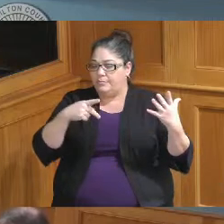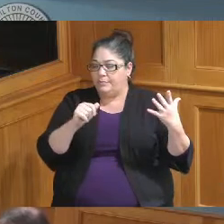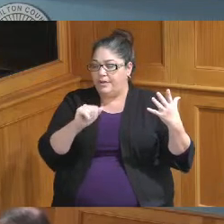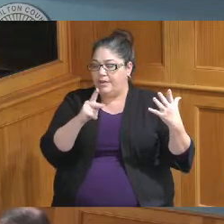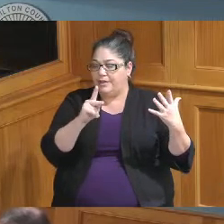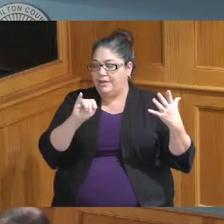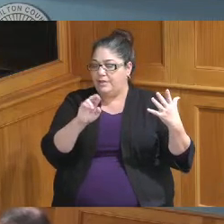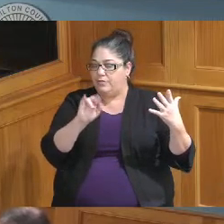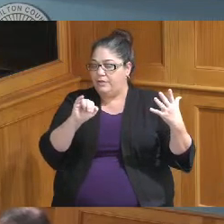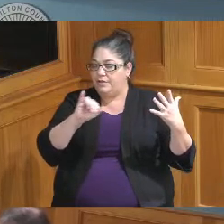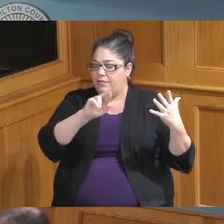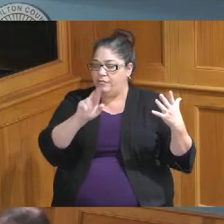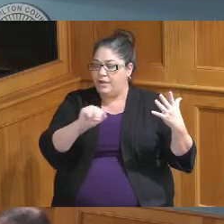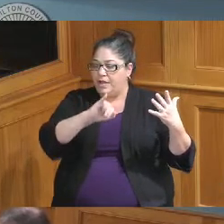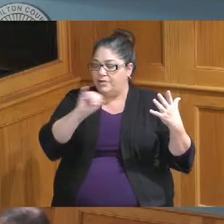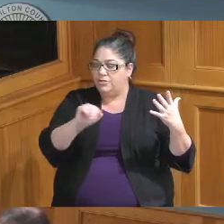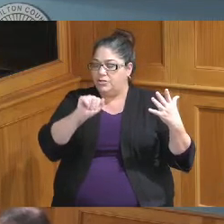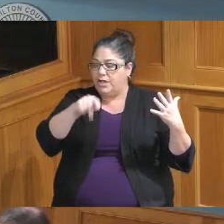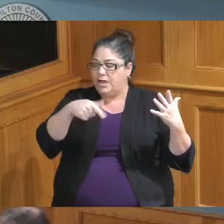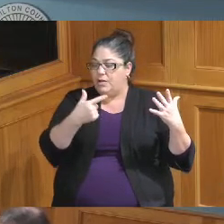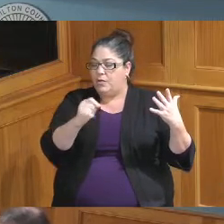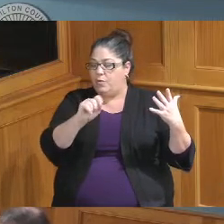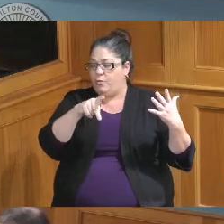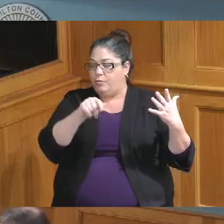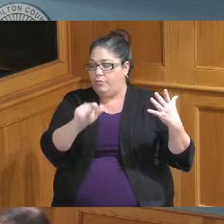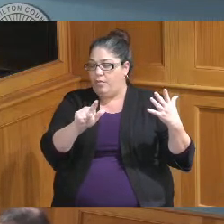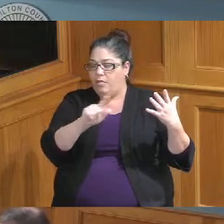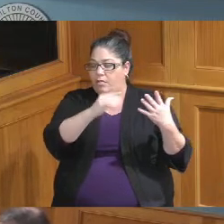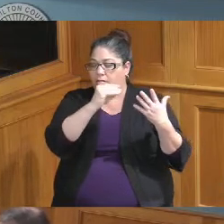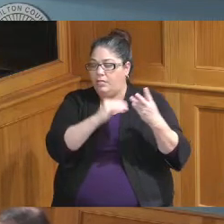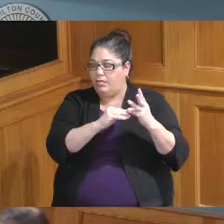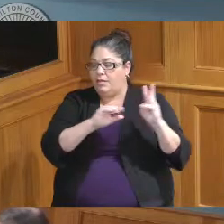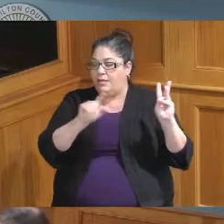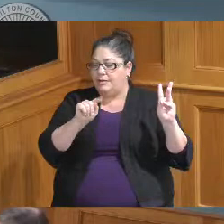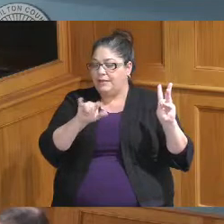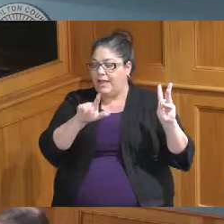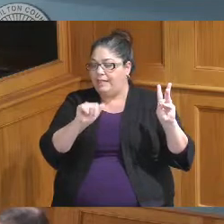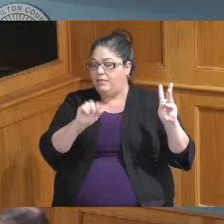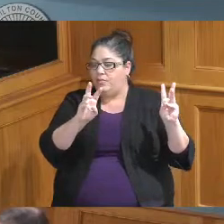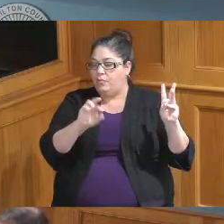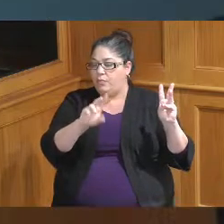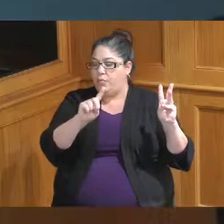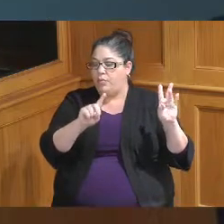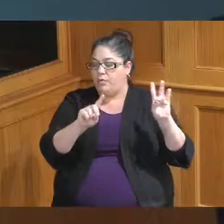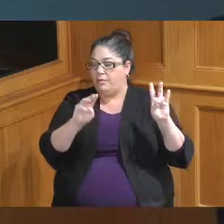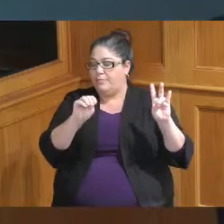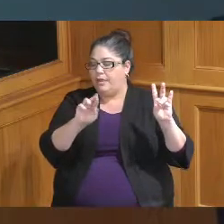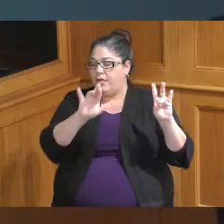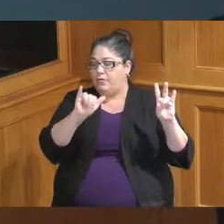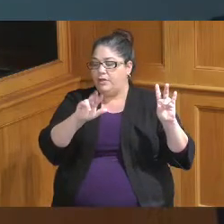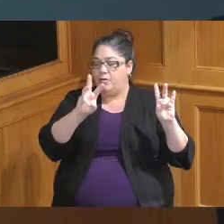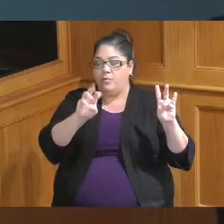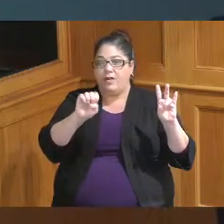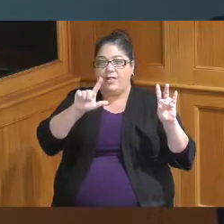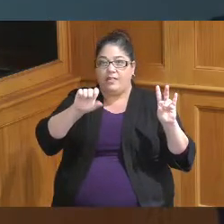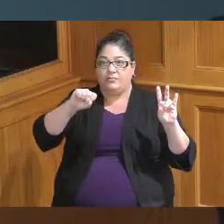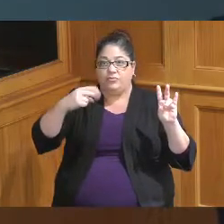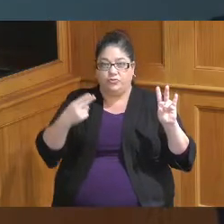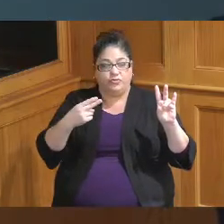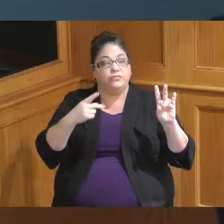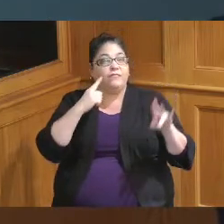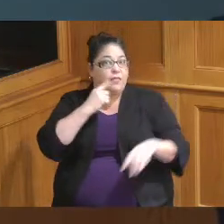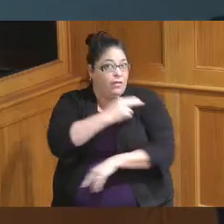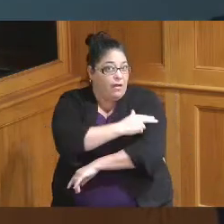have messed it up sorry Tyla Ward Mary Welsh and those obes by the Hospital Commission we still